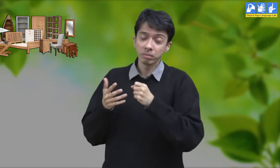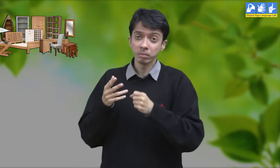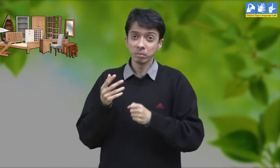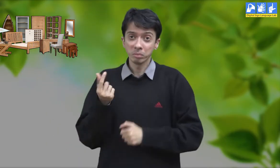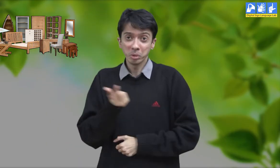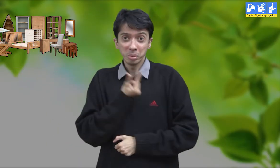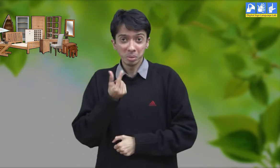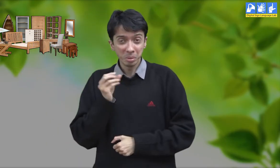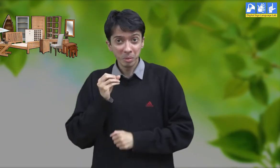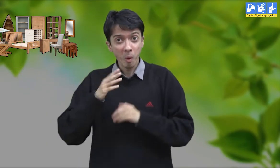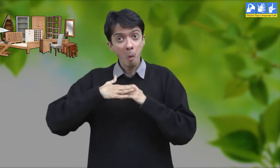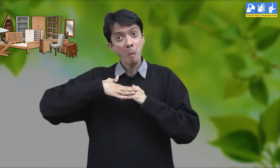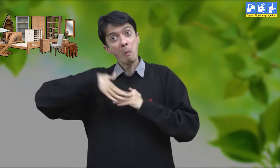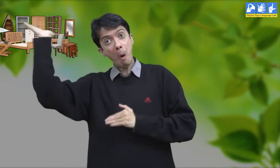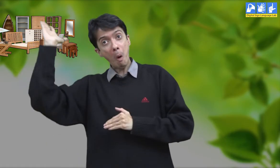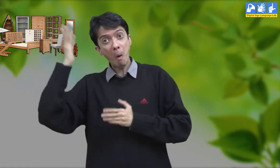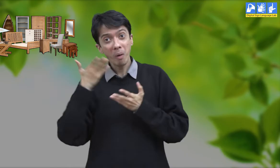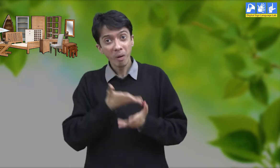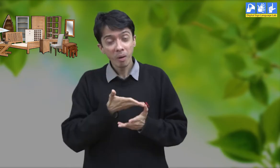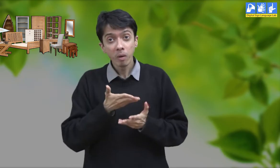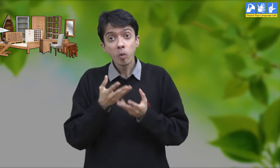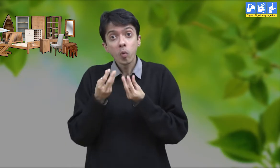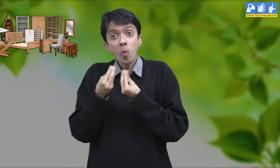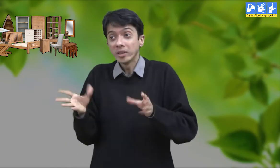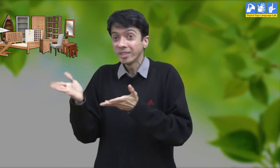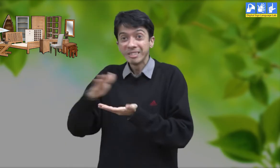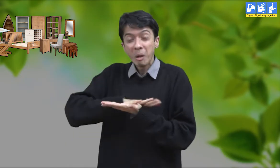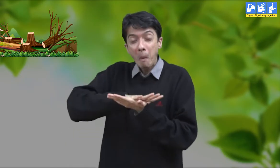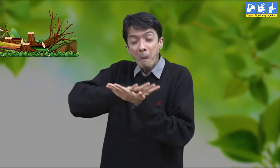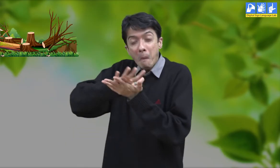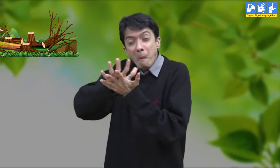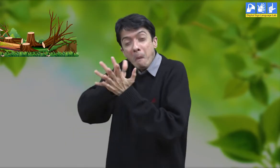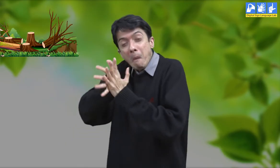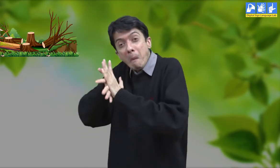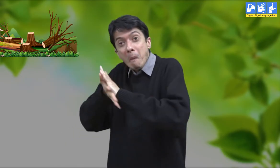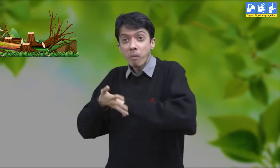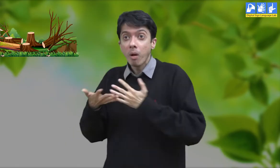But if we cut the trees unnecessarily and use more trees for our benefits